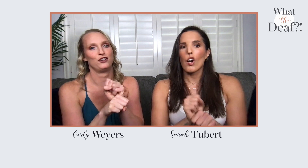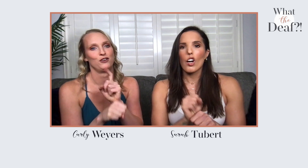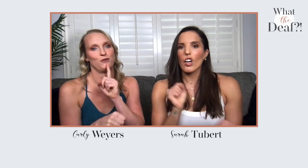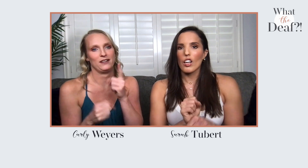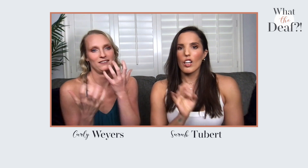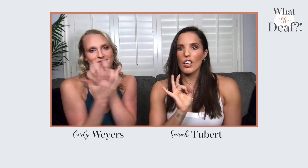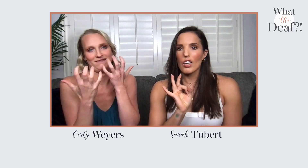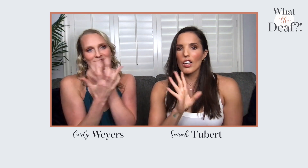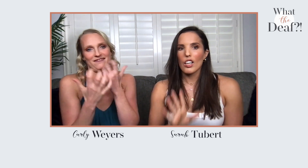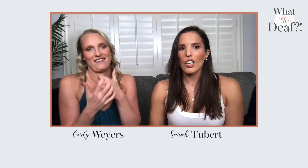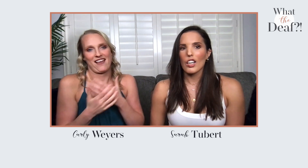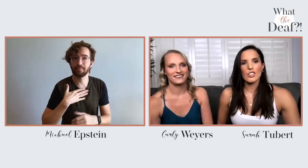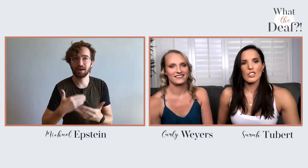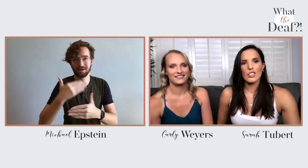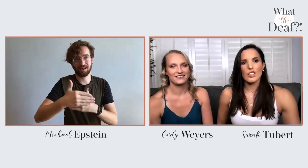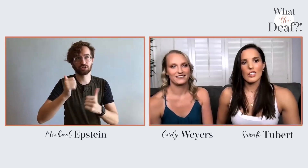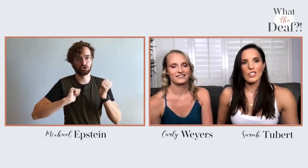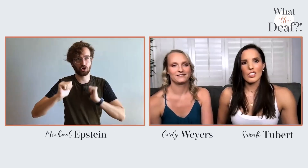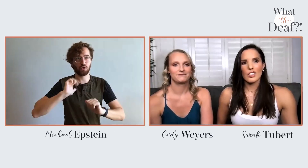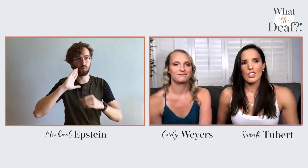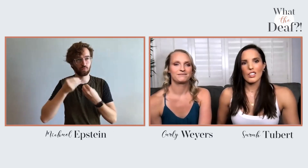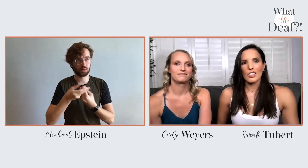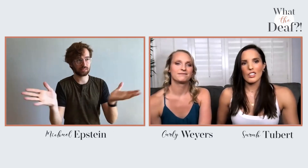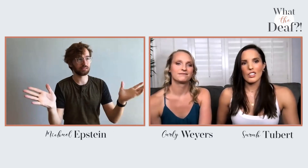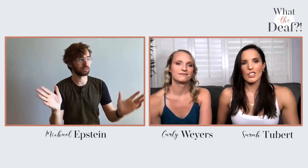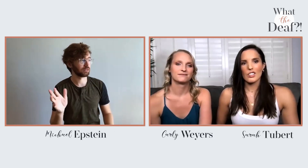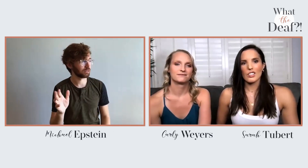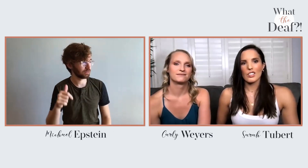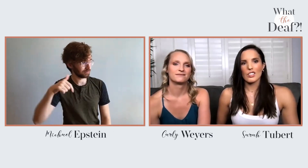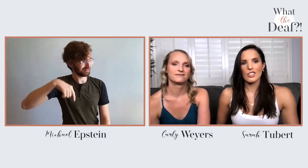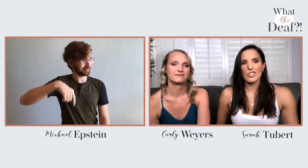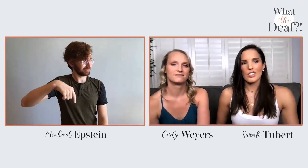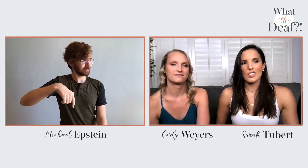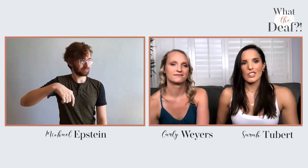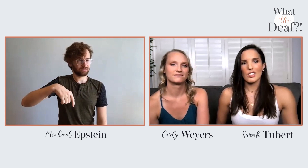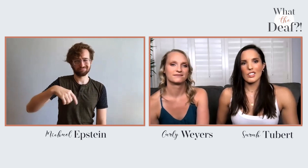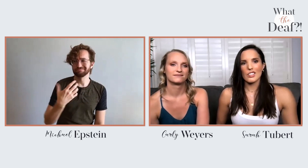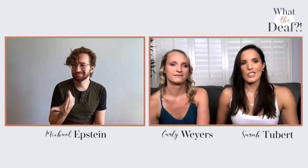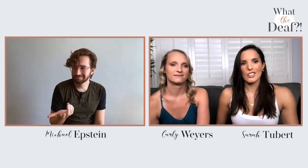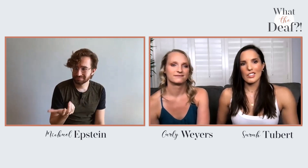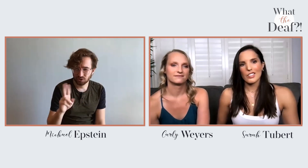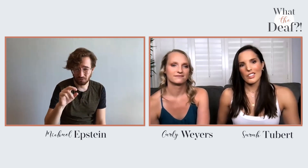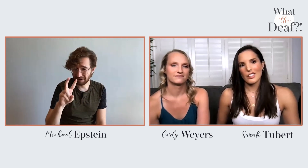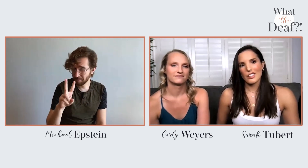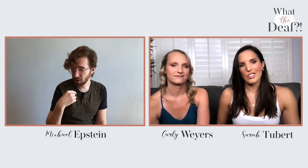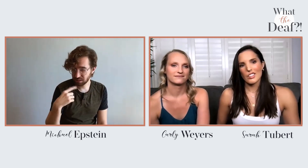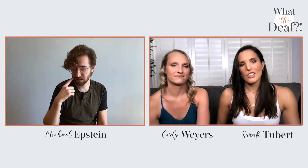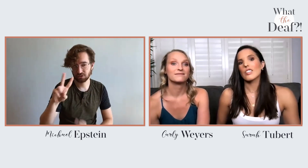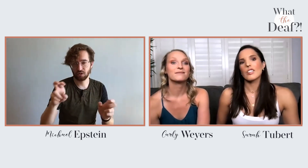It's truly incredible. Yes, oh my gosh. My next show will actually release, I believe in November.